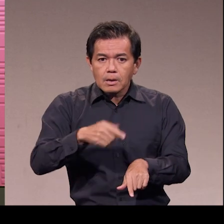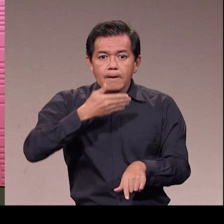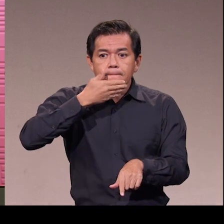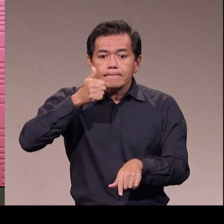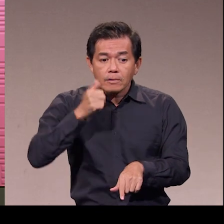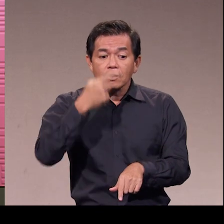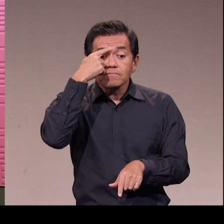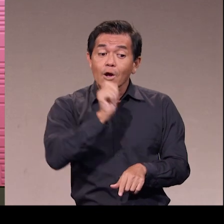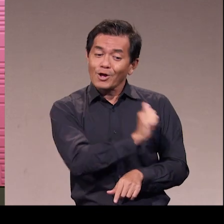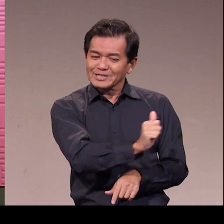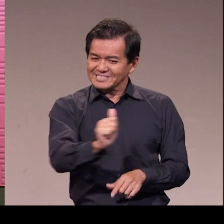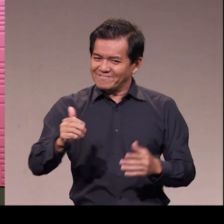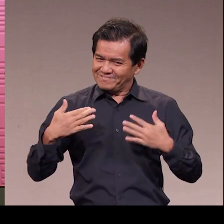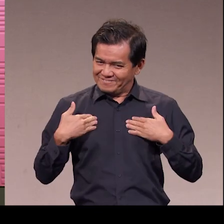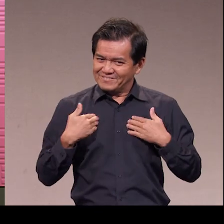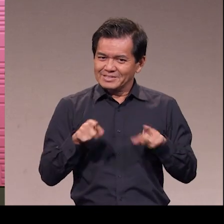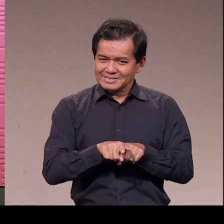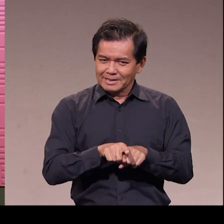also for our children. Thank you!